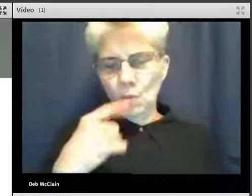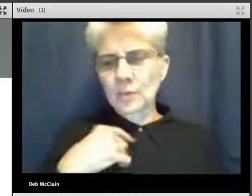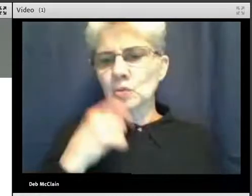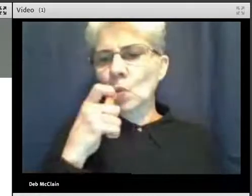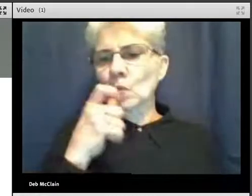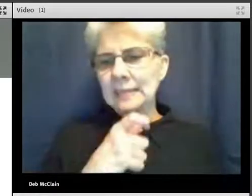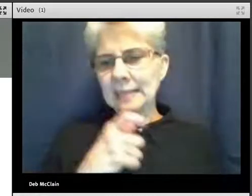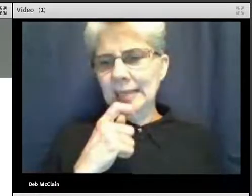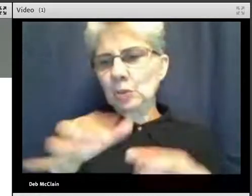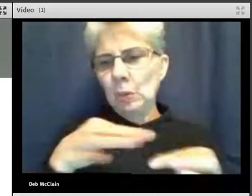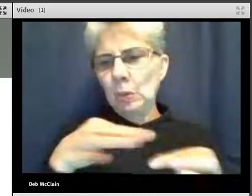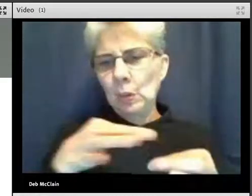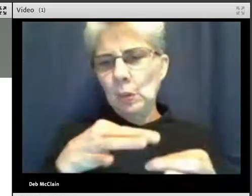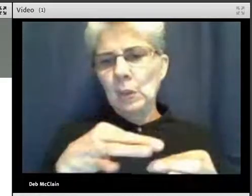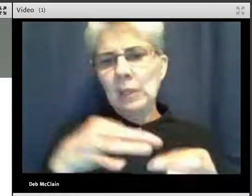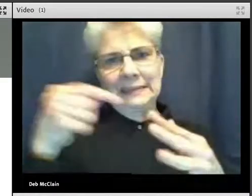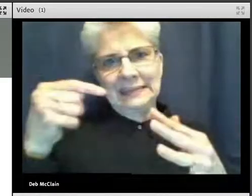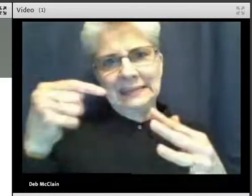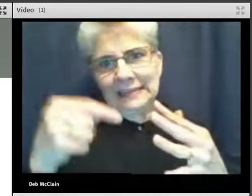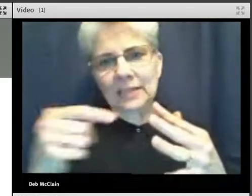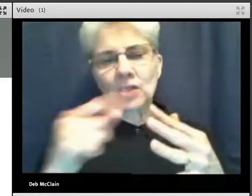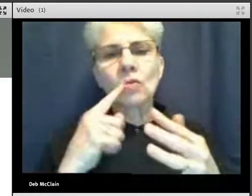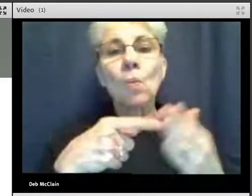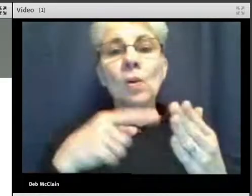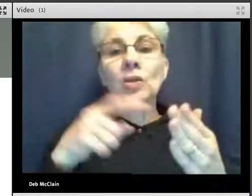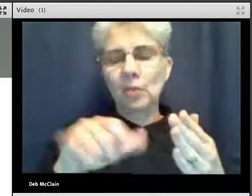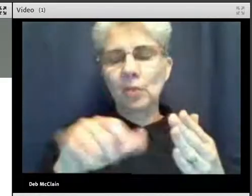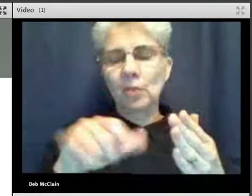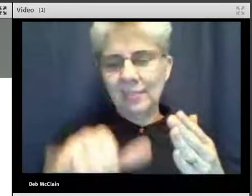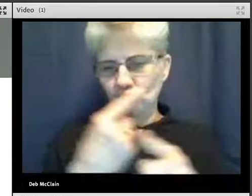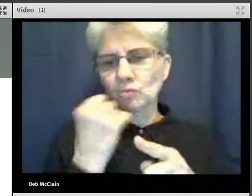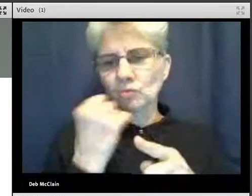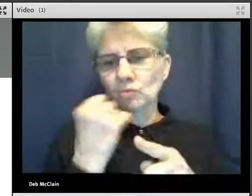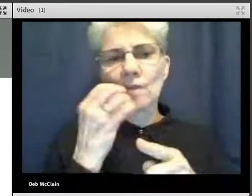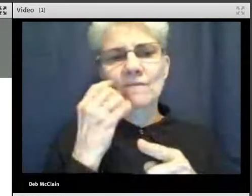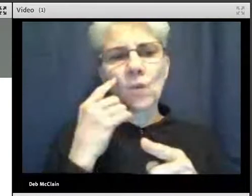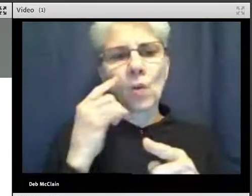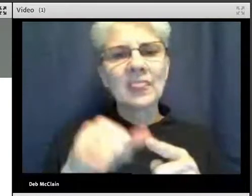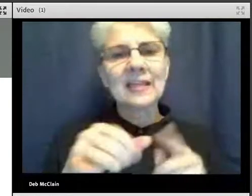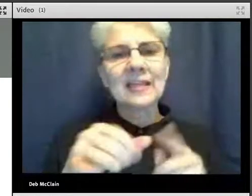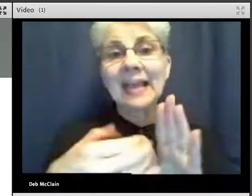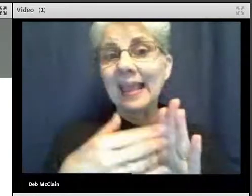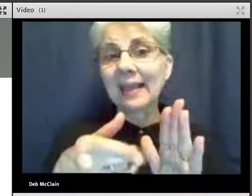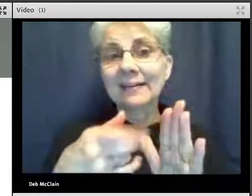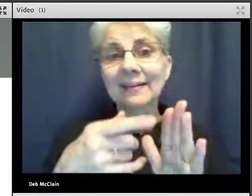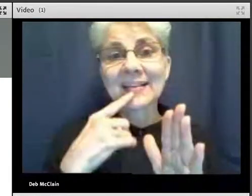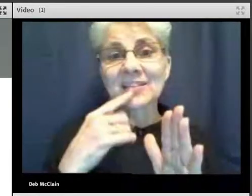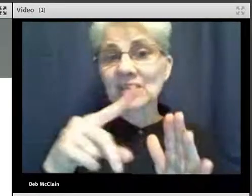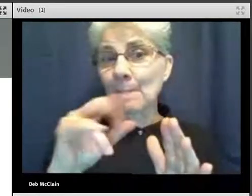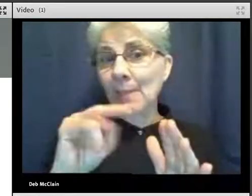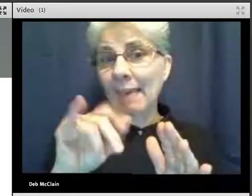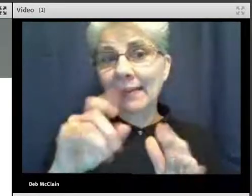Yep, also, someone told me you do not need to cover the intimate details, only what you should know. Exactly. So for this one, again,